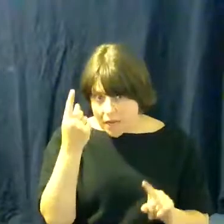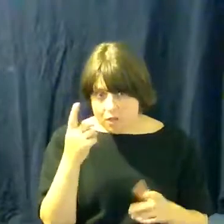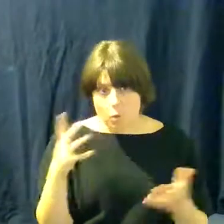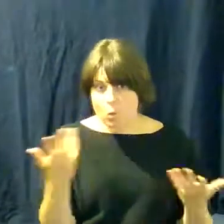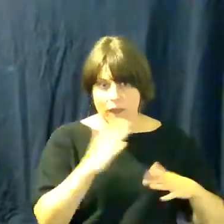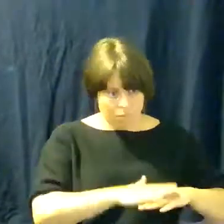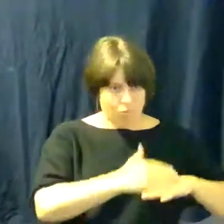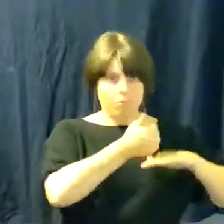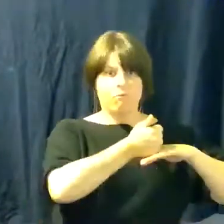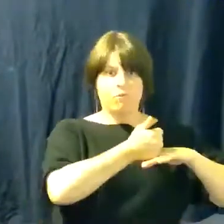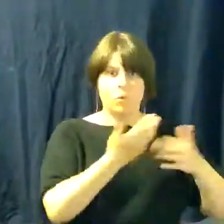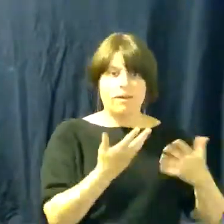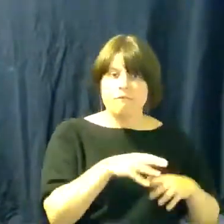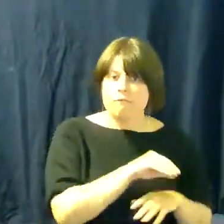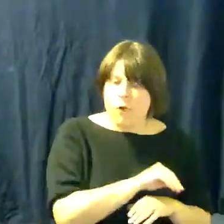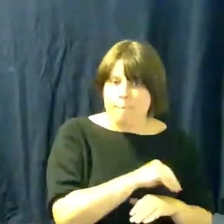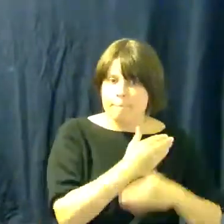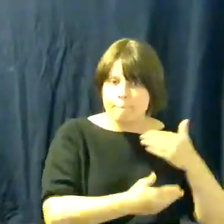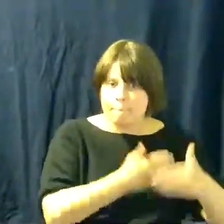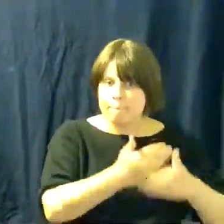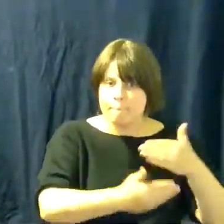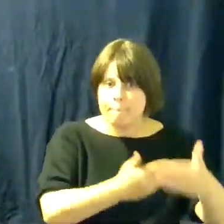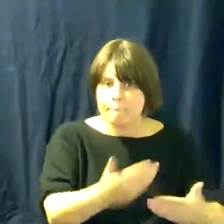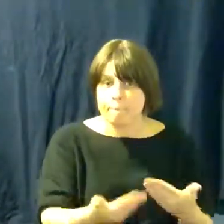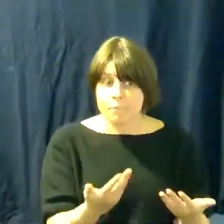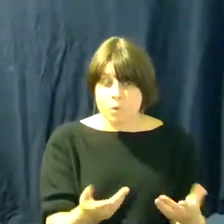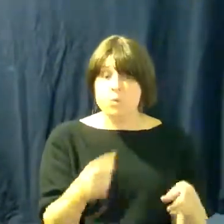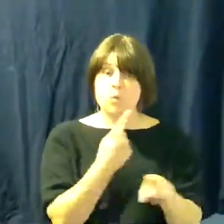ing. So a bit more about the history of mentoring. So you